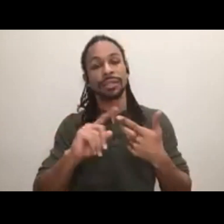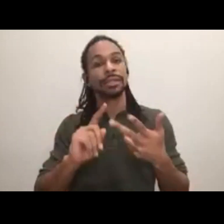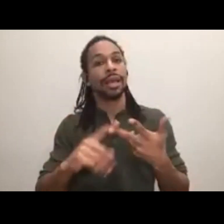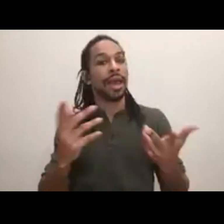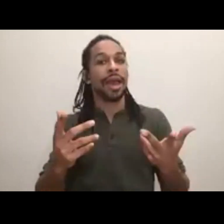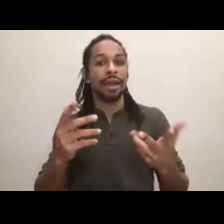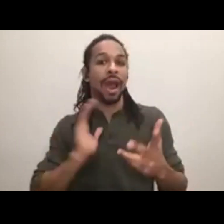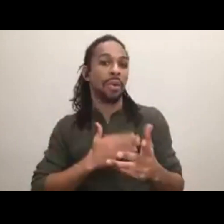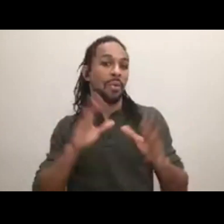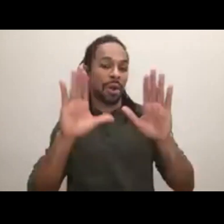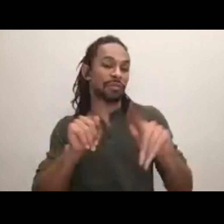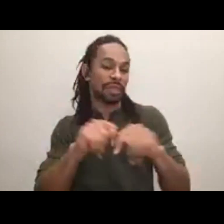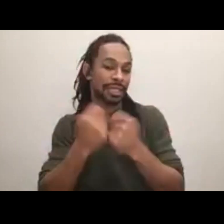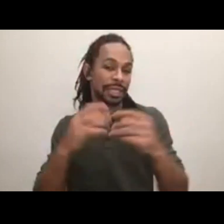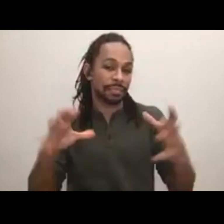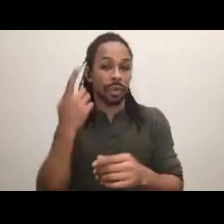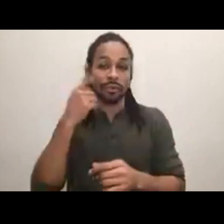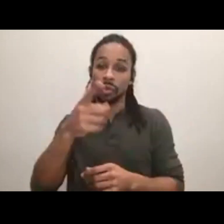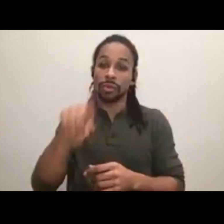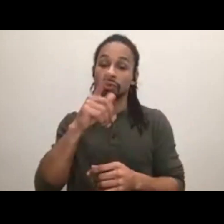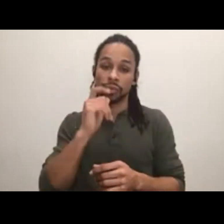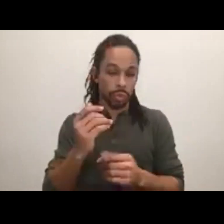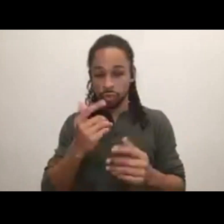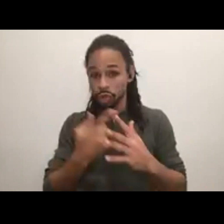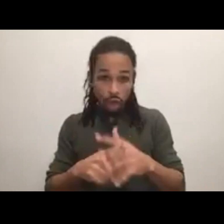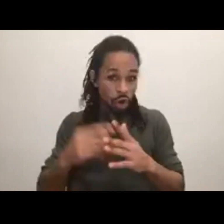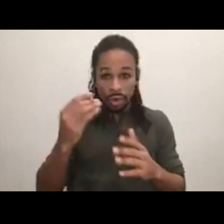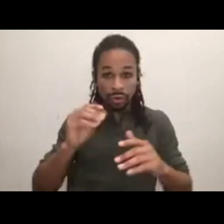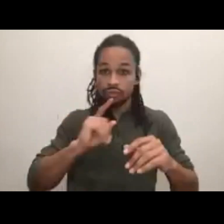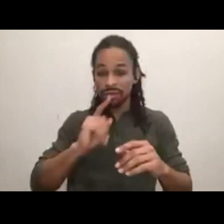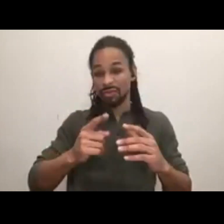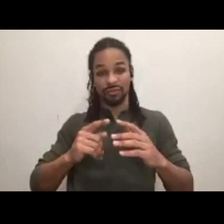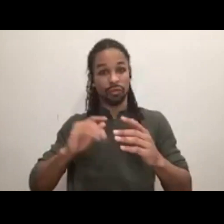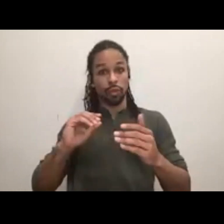to know Eyebeam and this project for the first time our mission is to center artists in invention and design